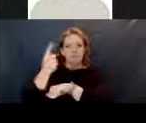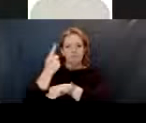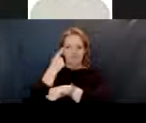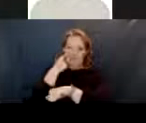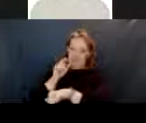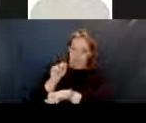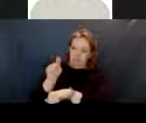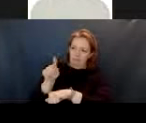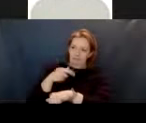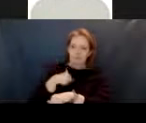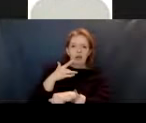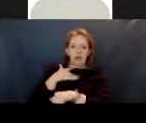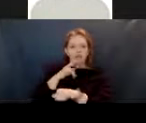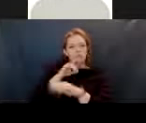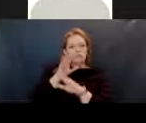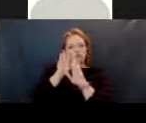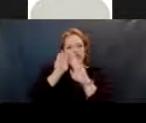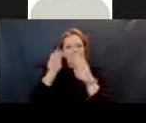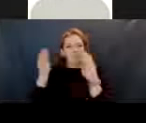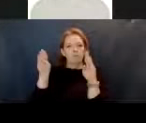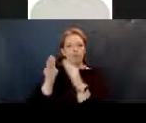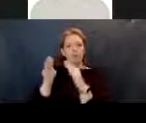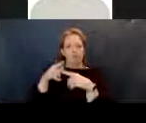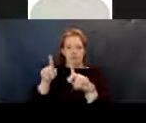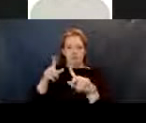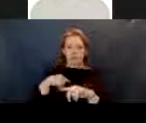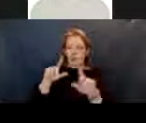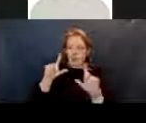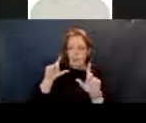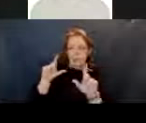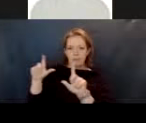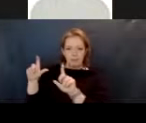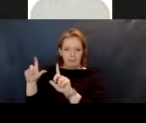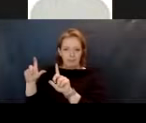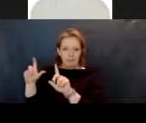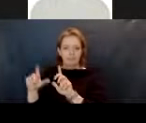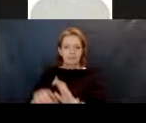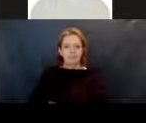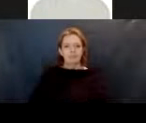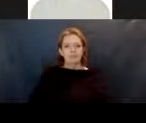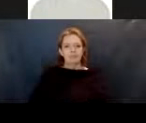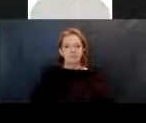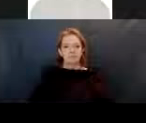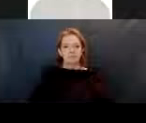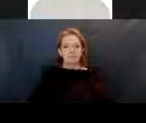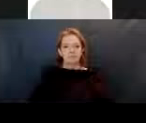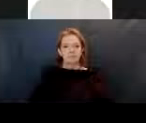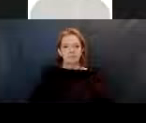on in my photography, in the photos that I make.